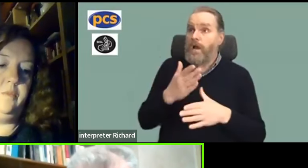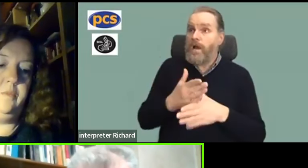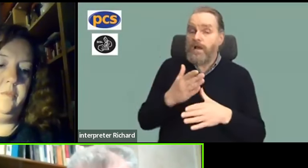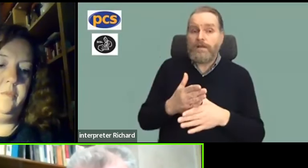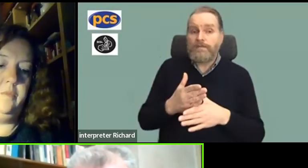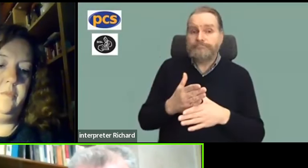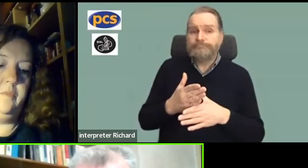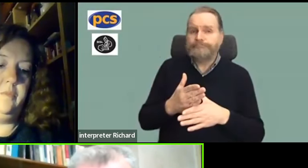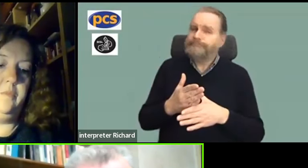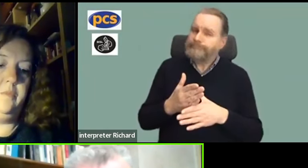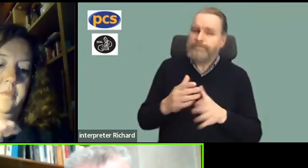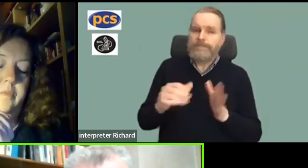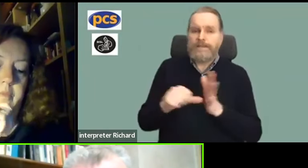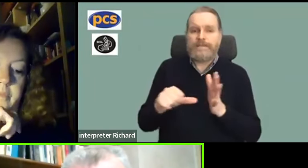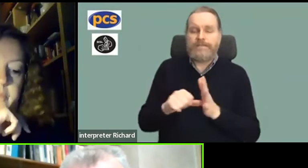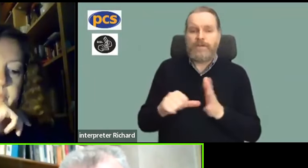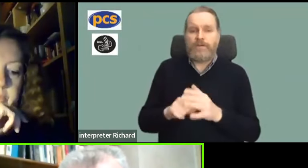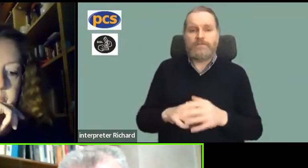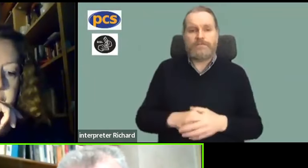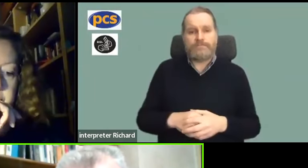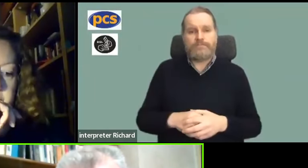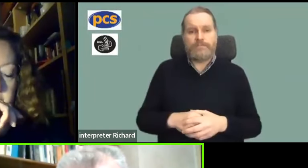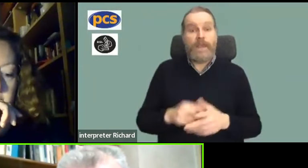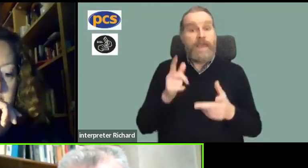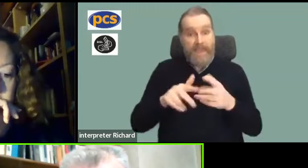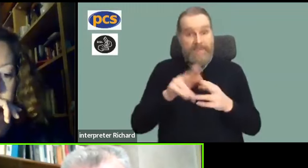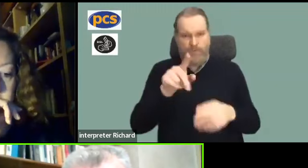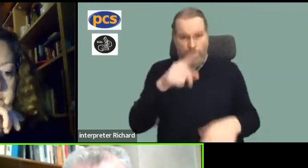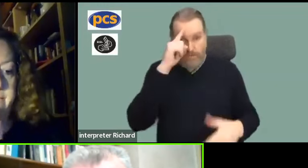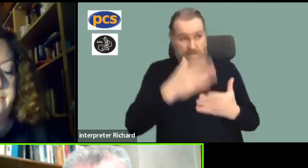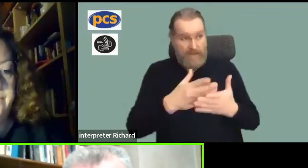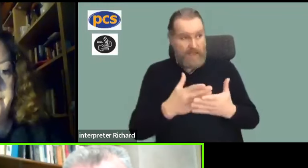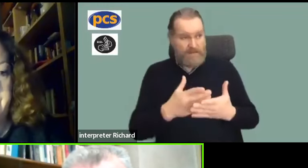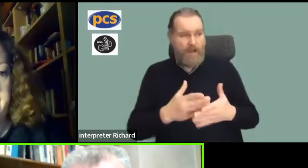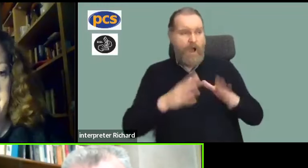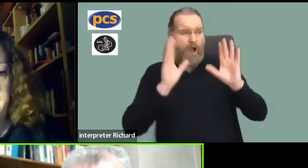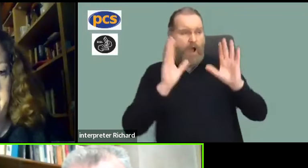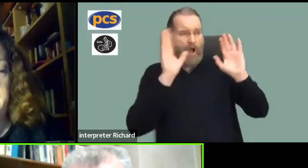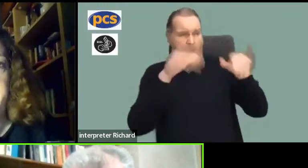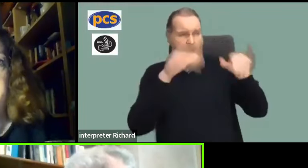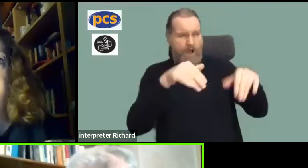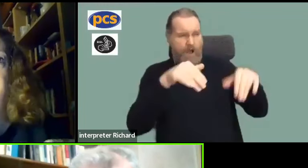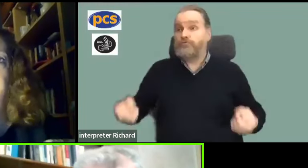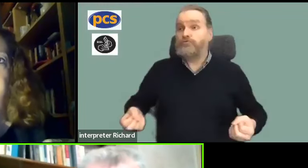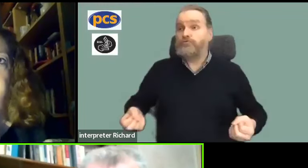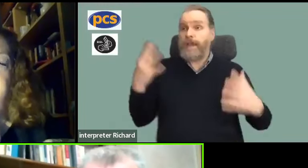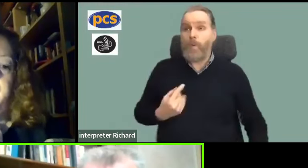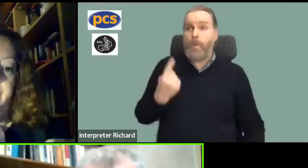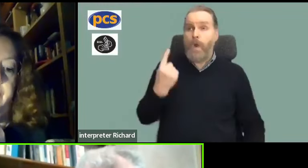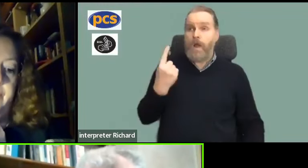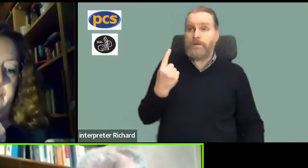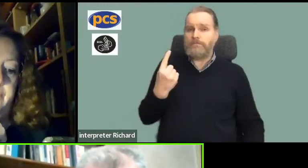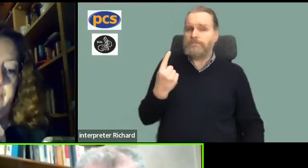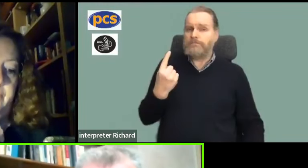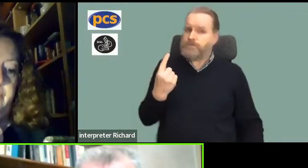decide d to take d to take action that has not been notified under very strict legal rule.